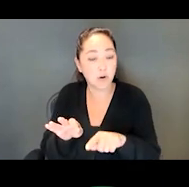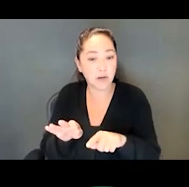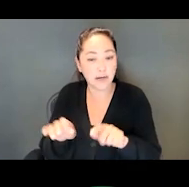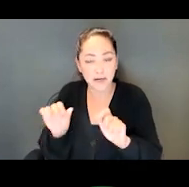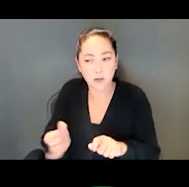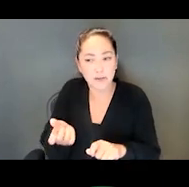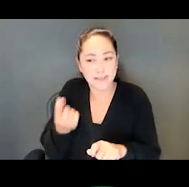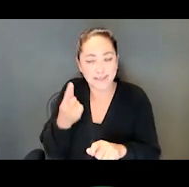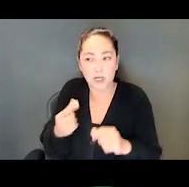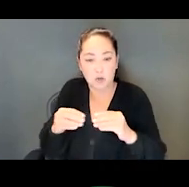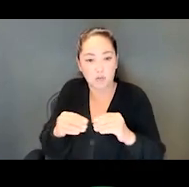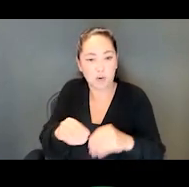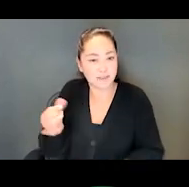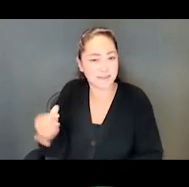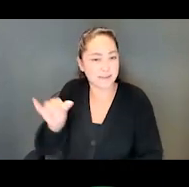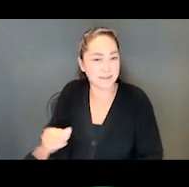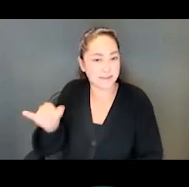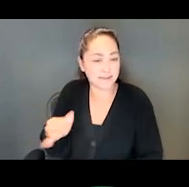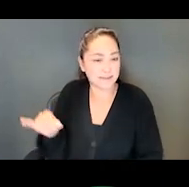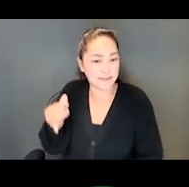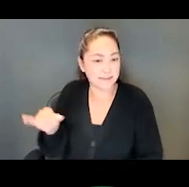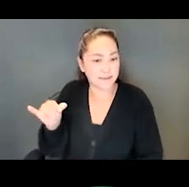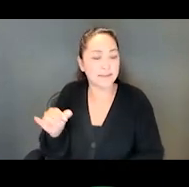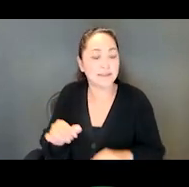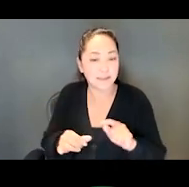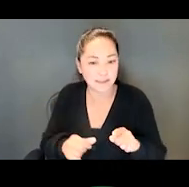Thank you so much, Noah. Yes, Sabel, yeah.